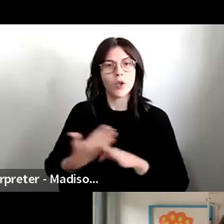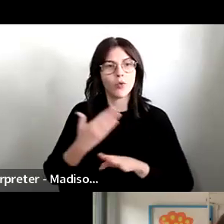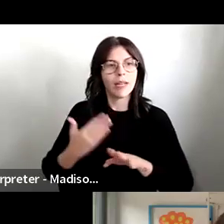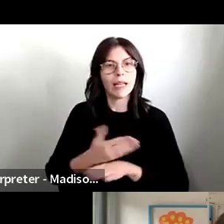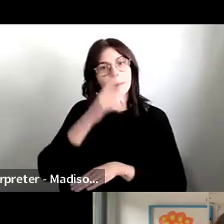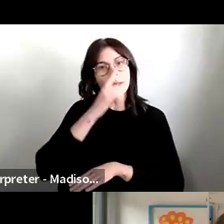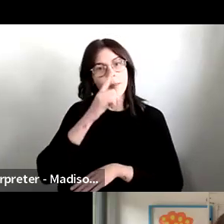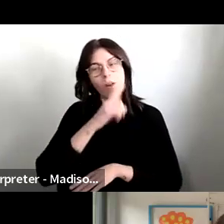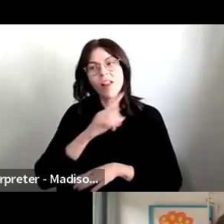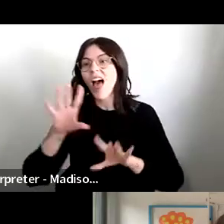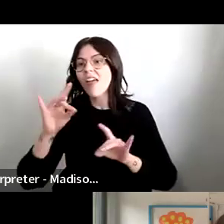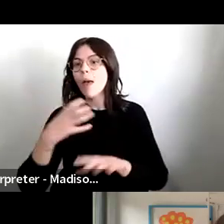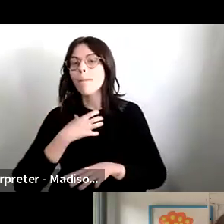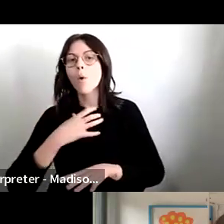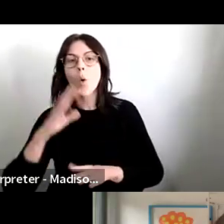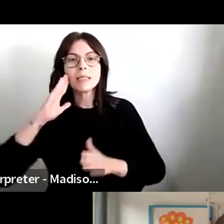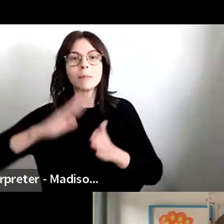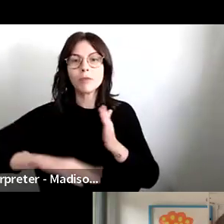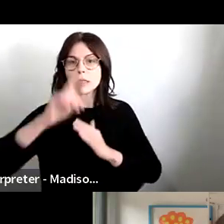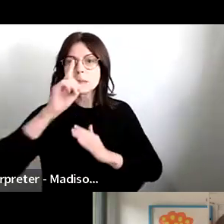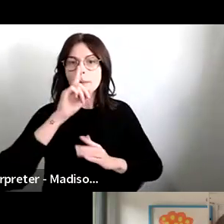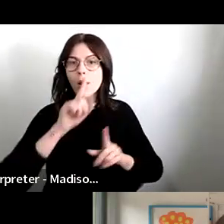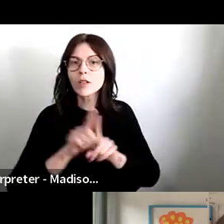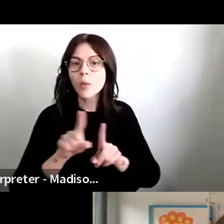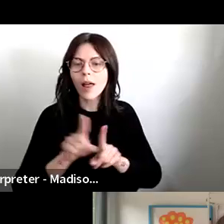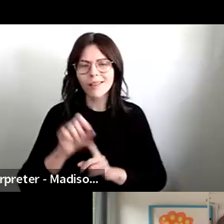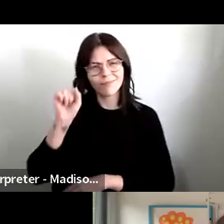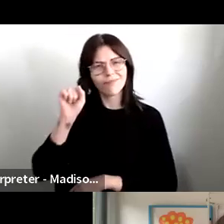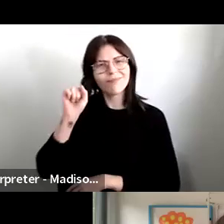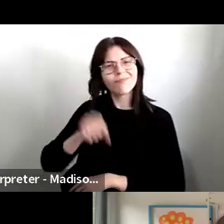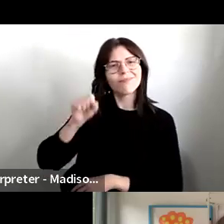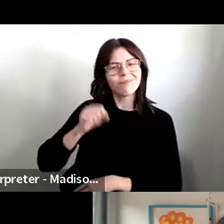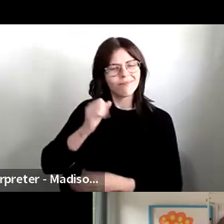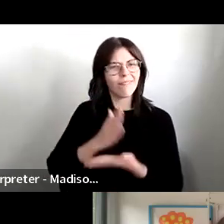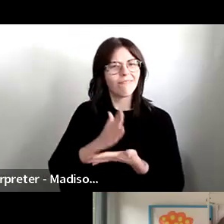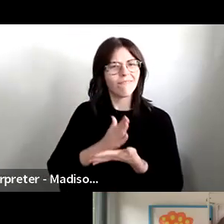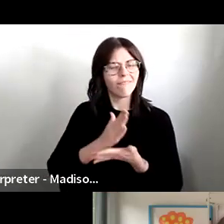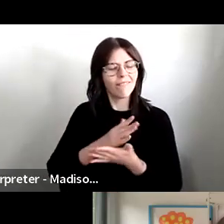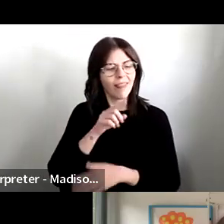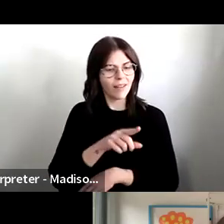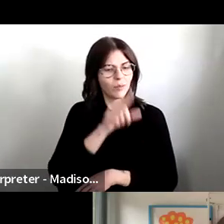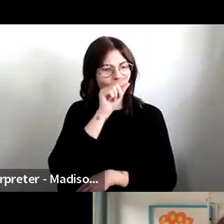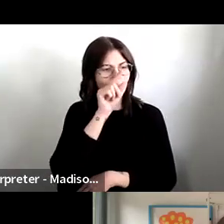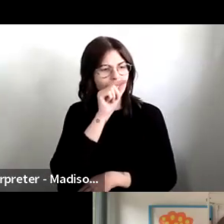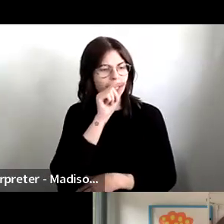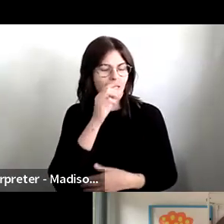and more experienced practitioners as well. >> Yeah, totally. That's probably something that